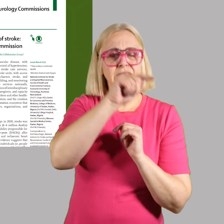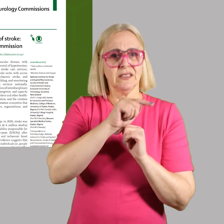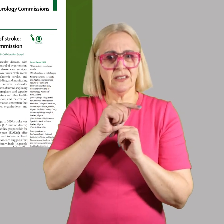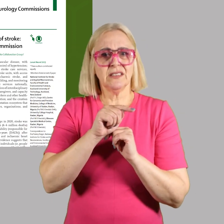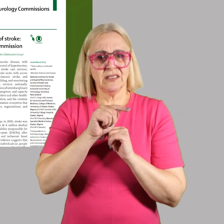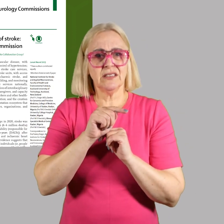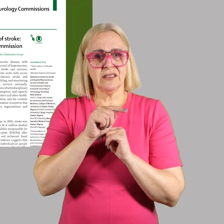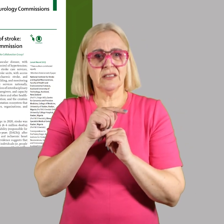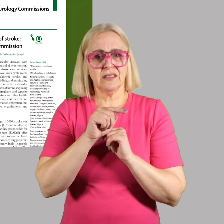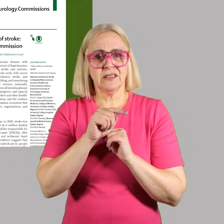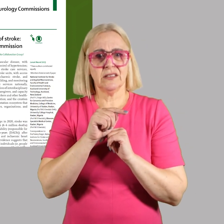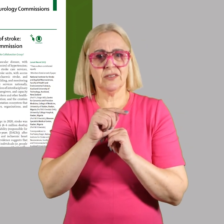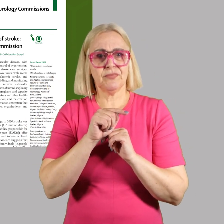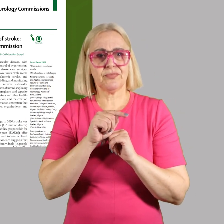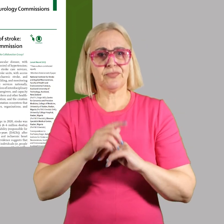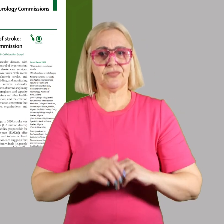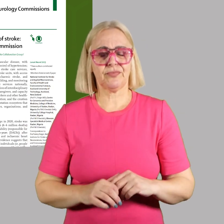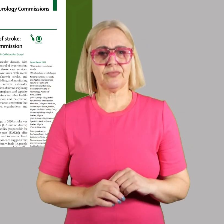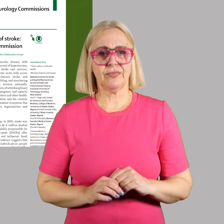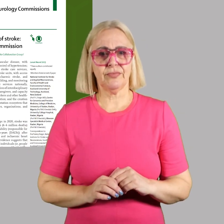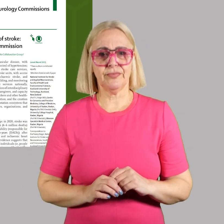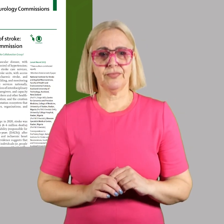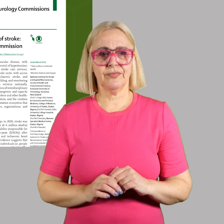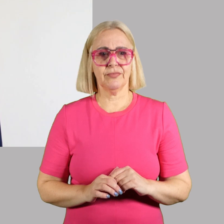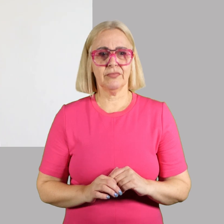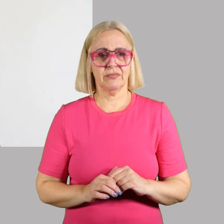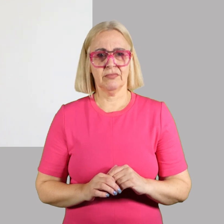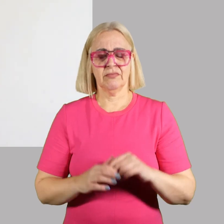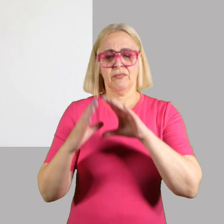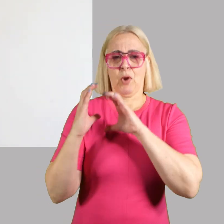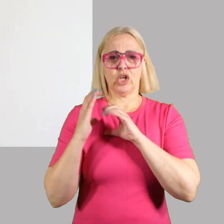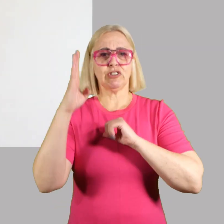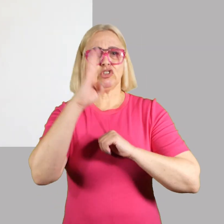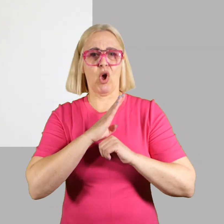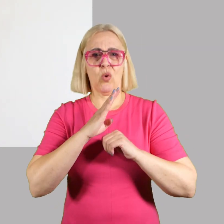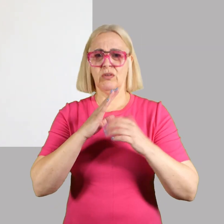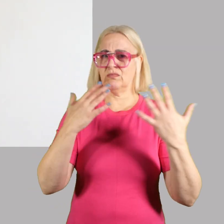with policy makers and other stakeholders. The burden of stroke is disproportionately